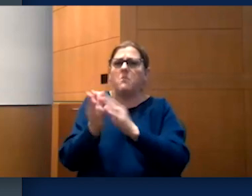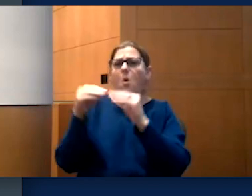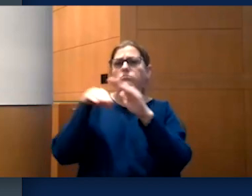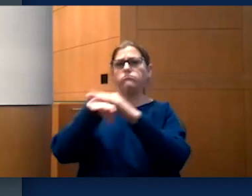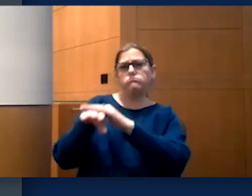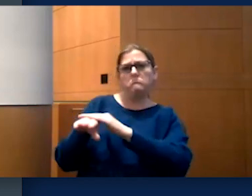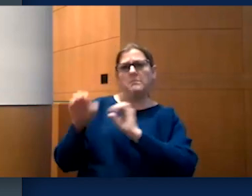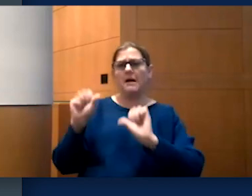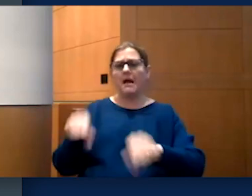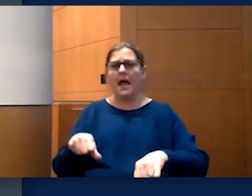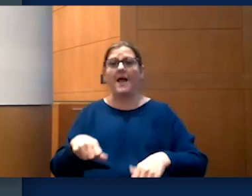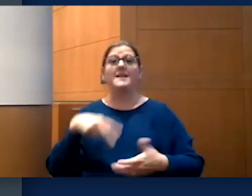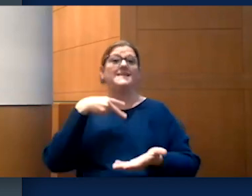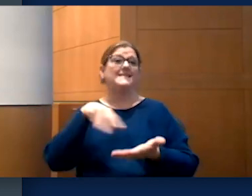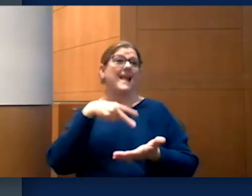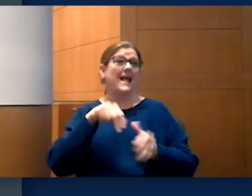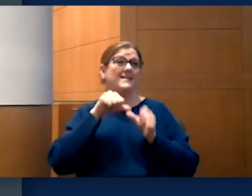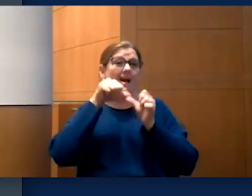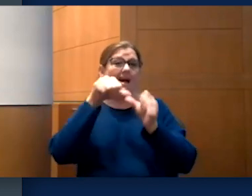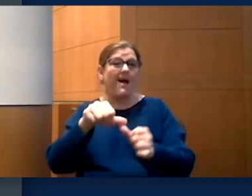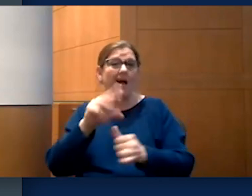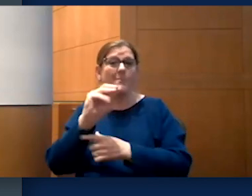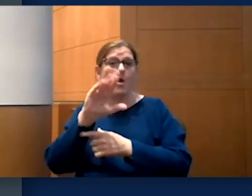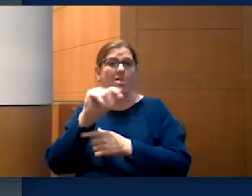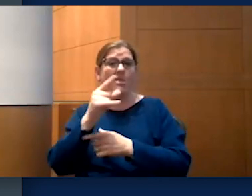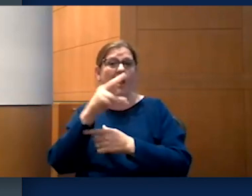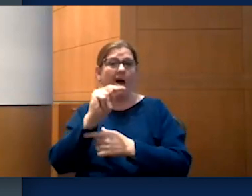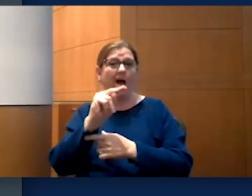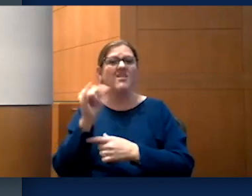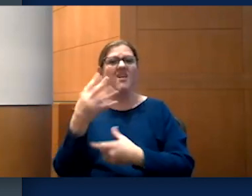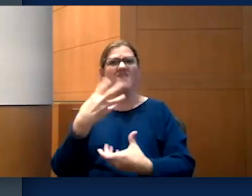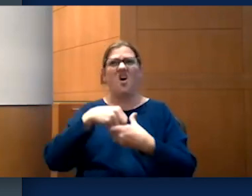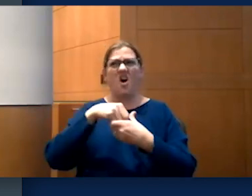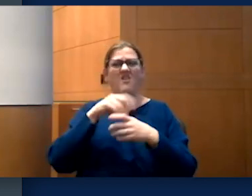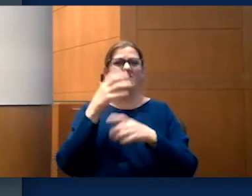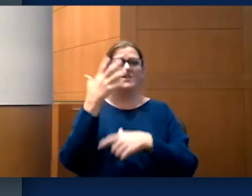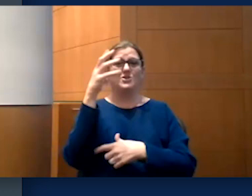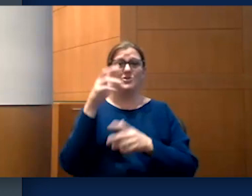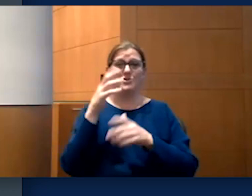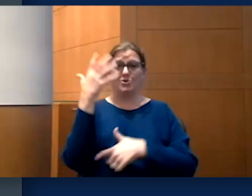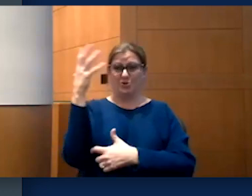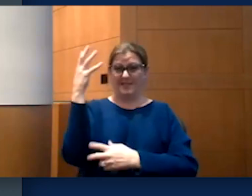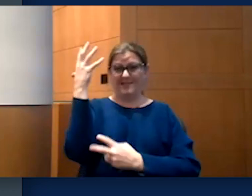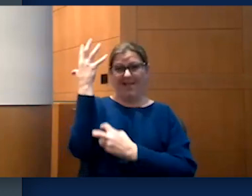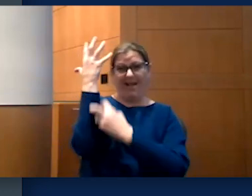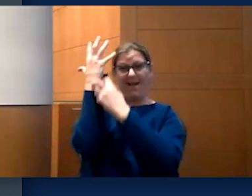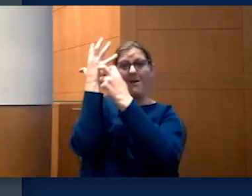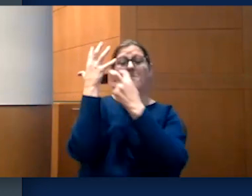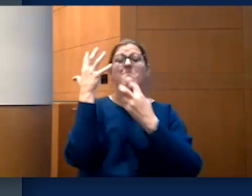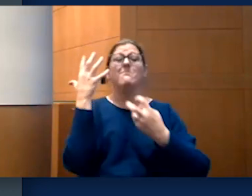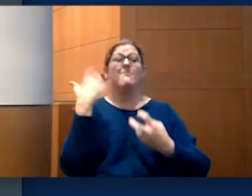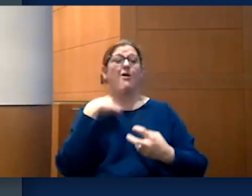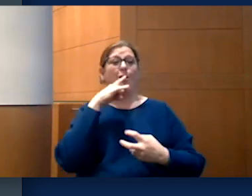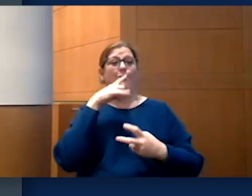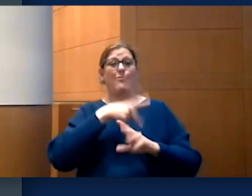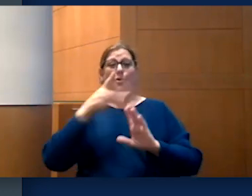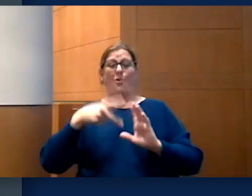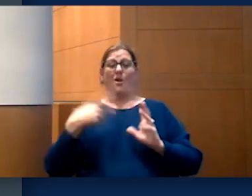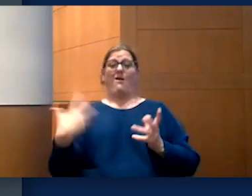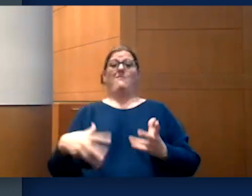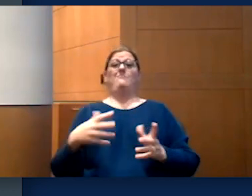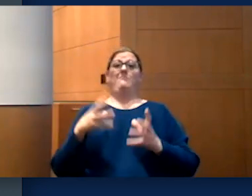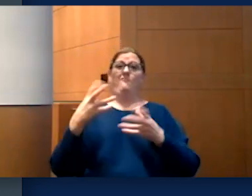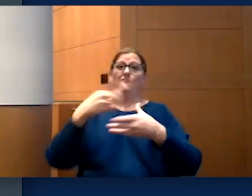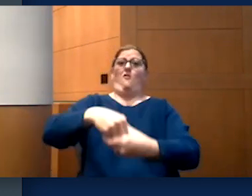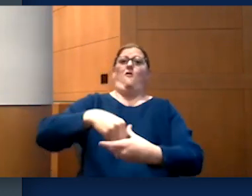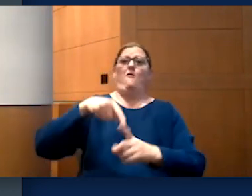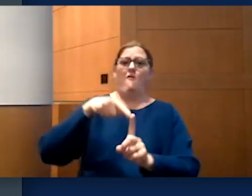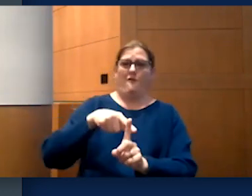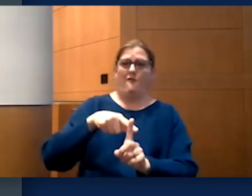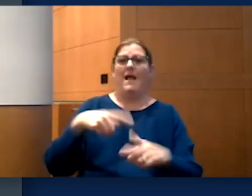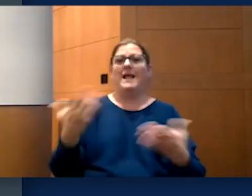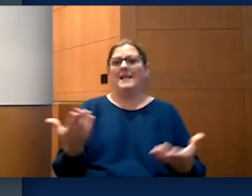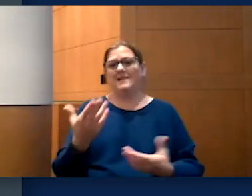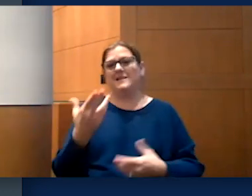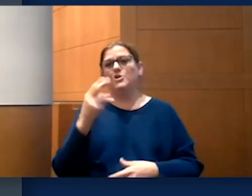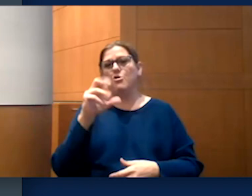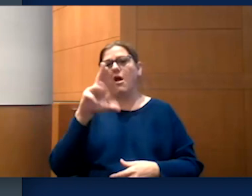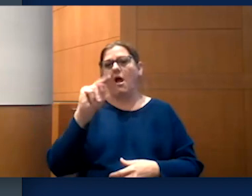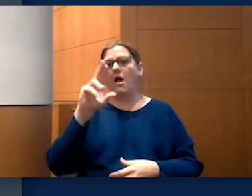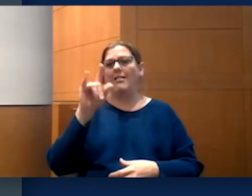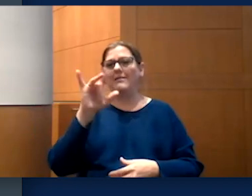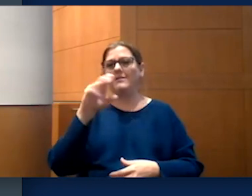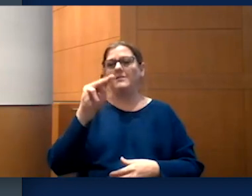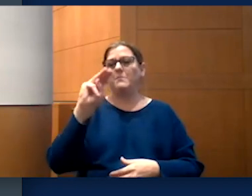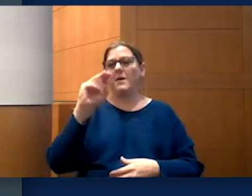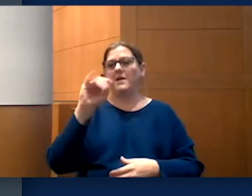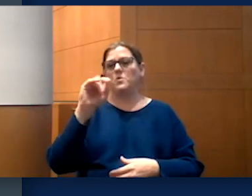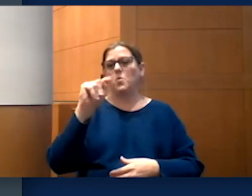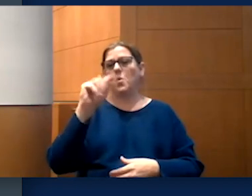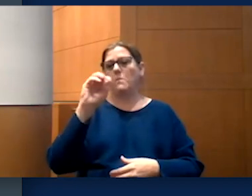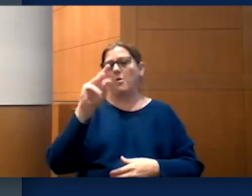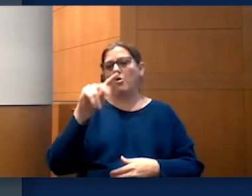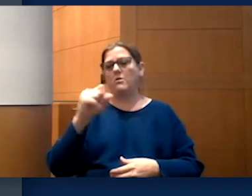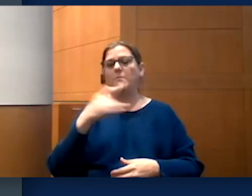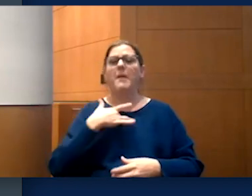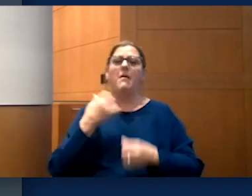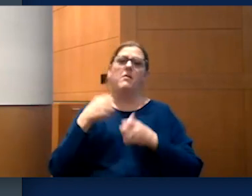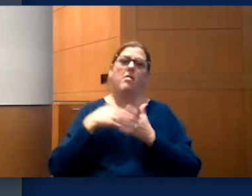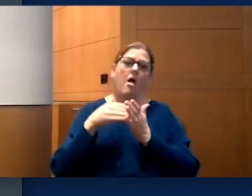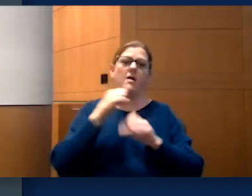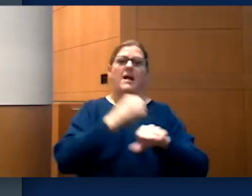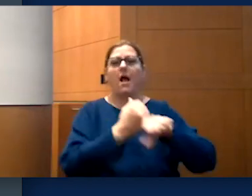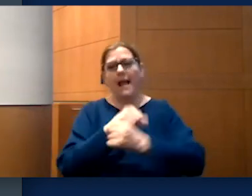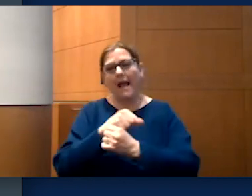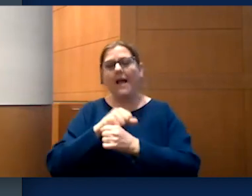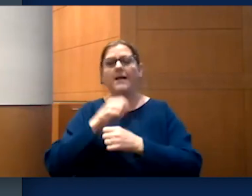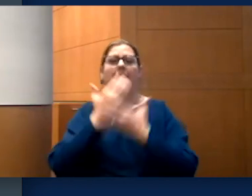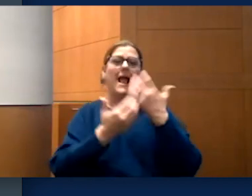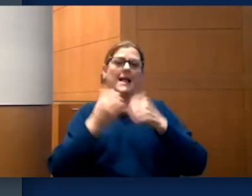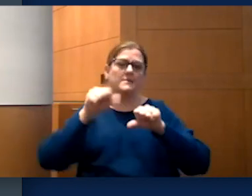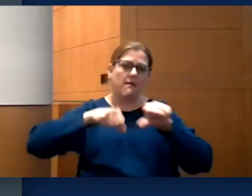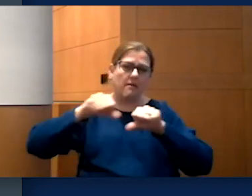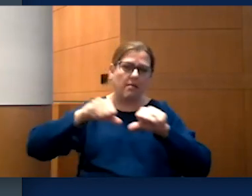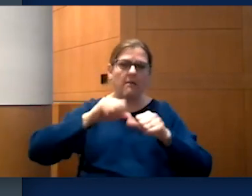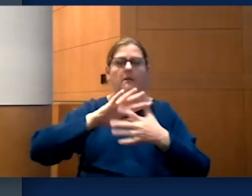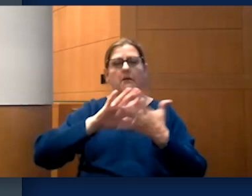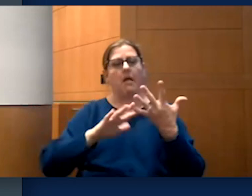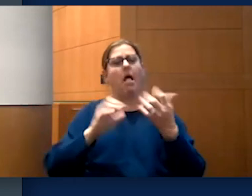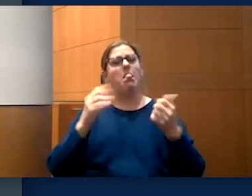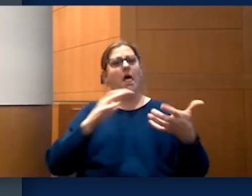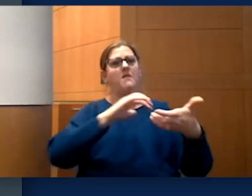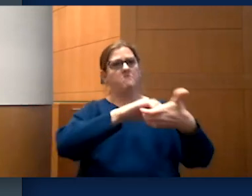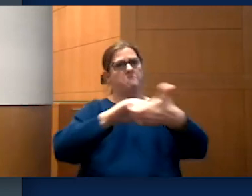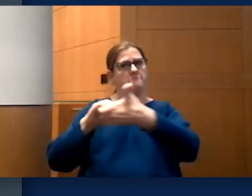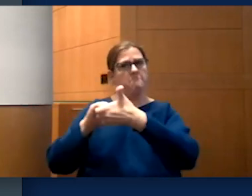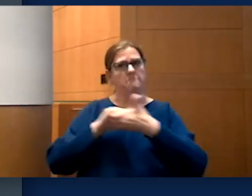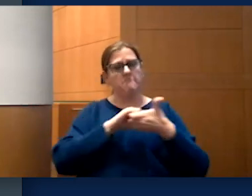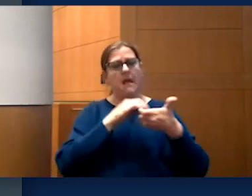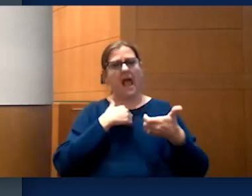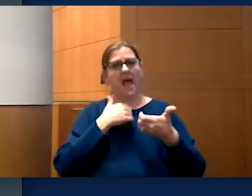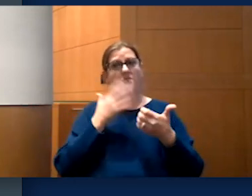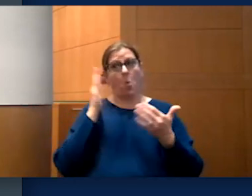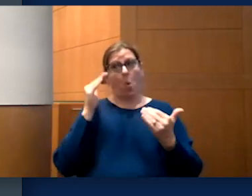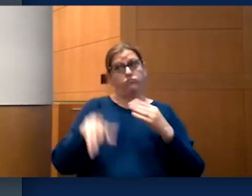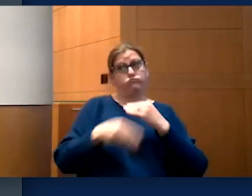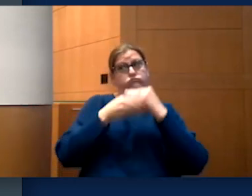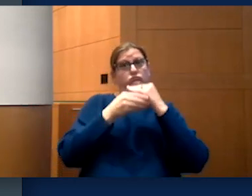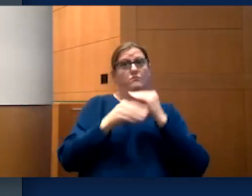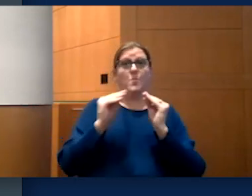Dance, Marathon, that's where our tree climbing comes in where our kid programs come really come in full force. And then here on Clinton Metro Parks, we do a lot of kayaking at the Metro Parks hand cycling is done there. So a lot of collaborations. We hope to add more and keep that going